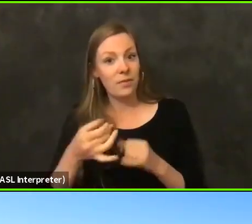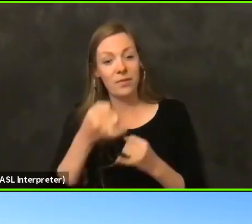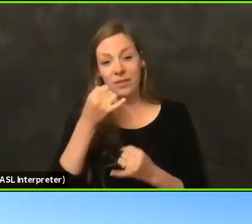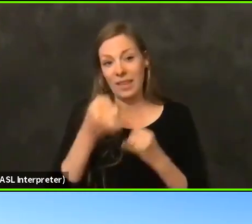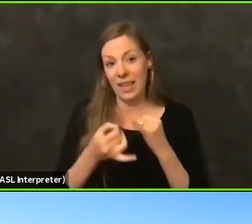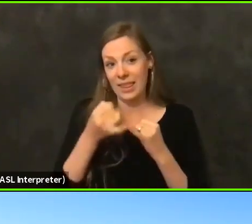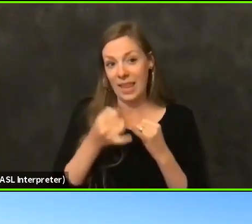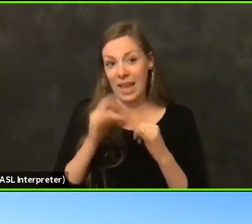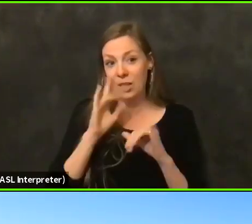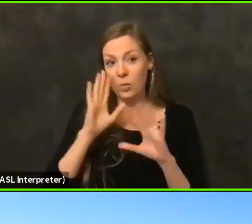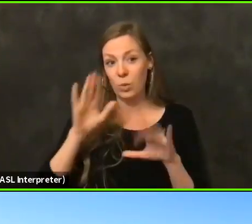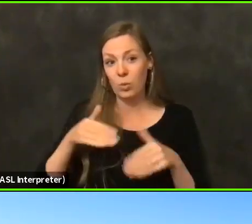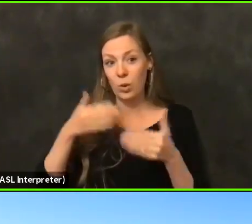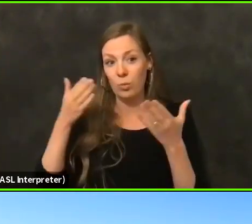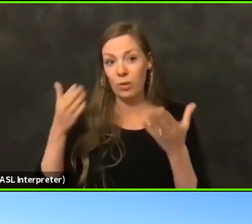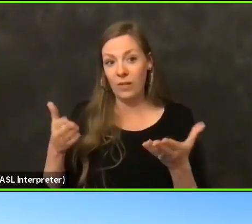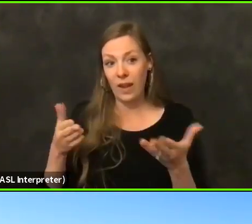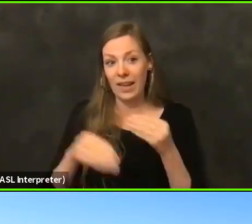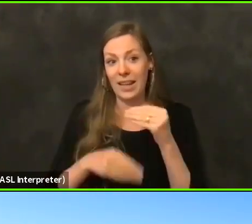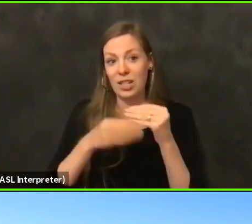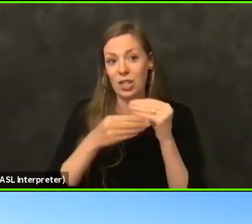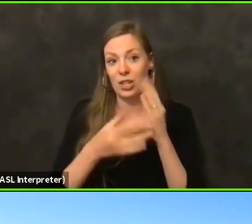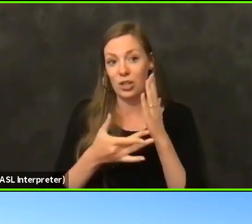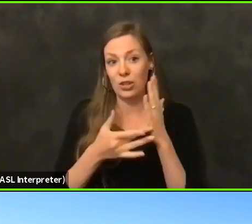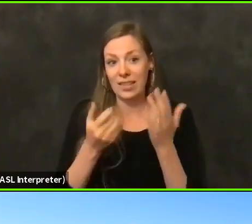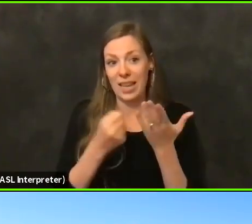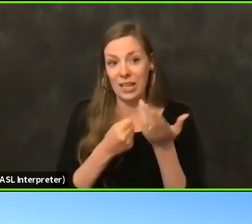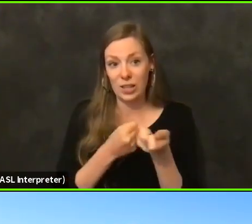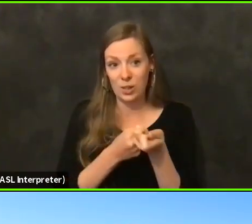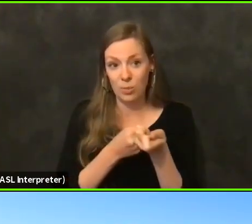provide additional technical support on my turn.